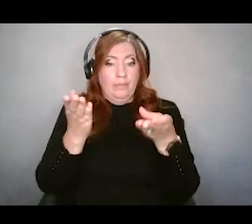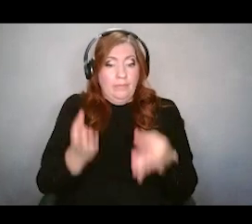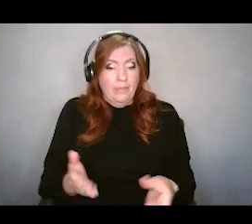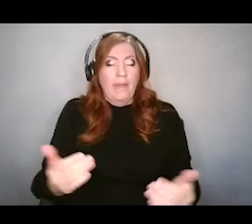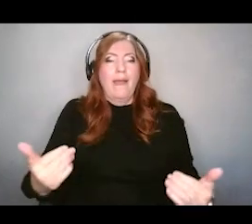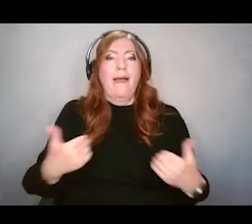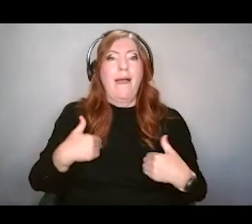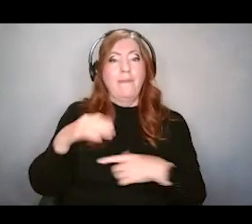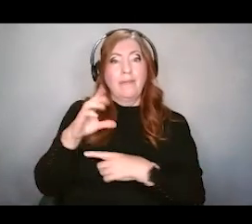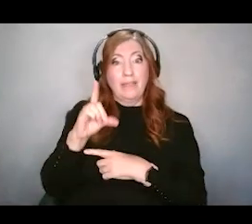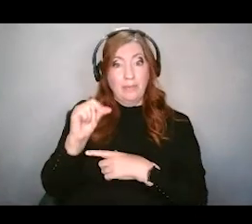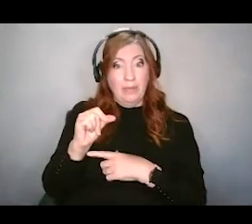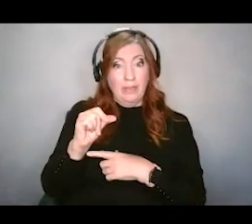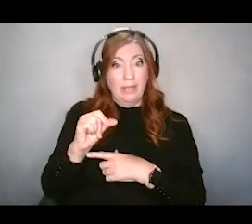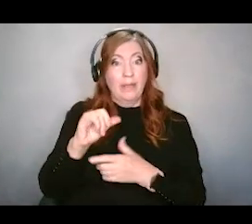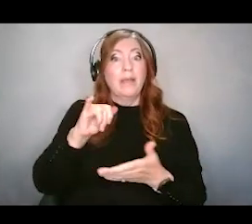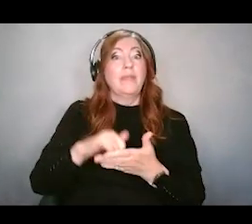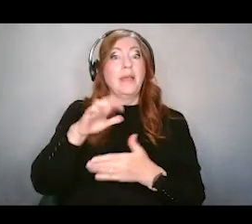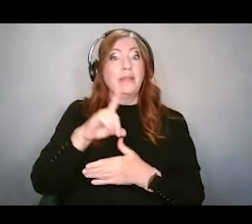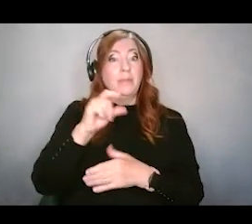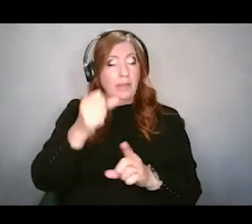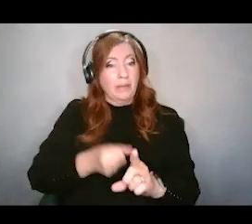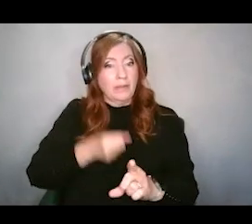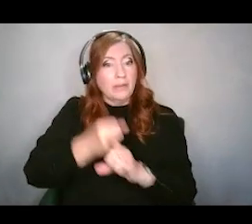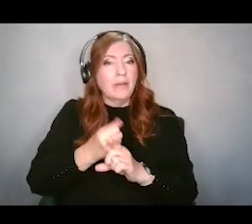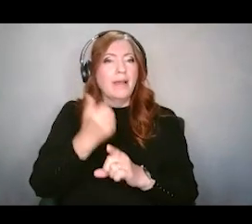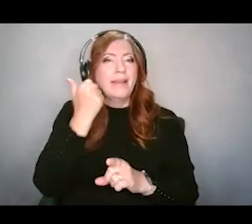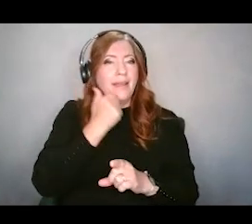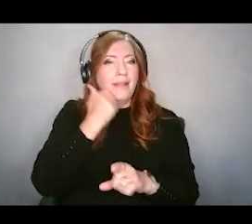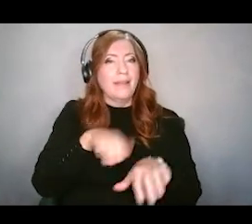on daily activities or participation. We’ll walk through each of these in